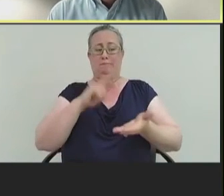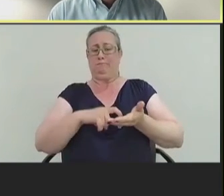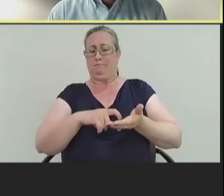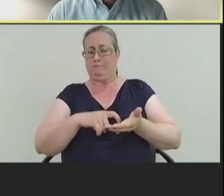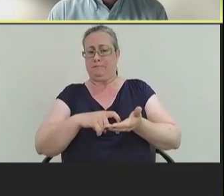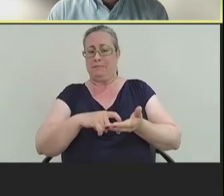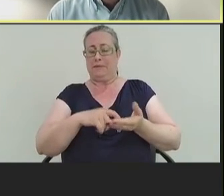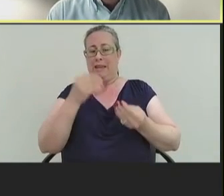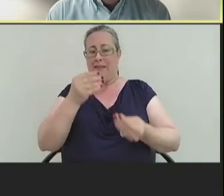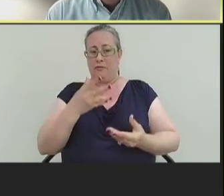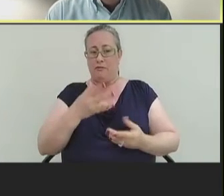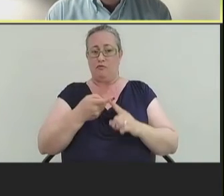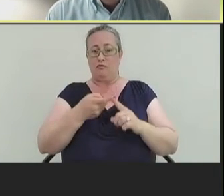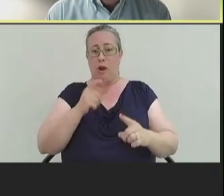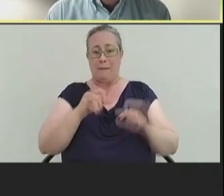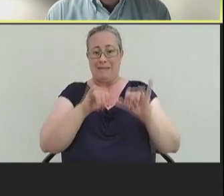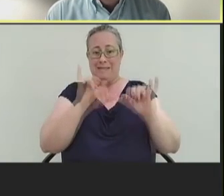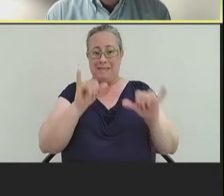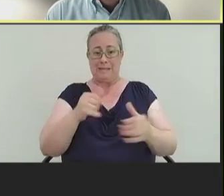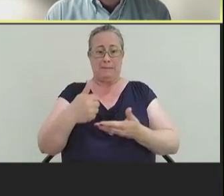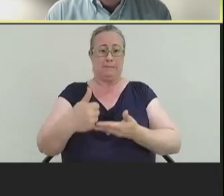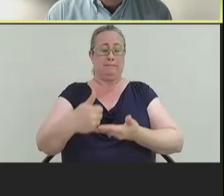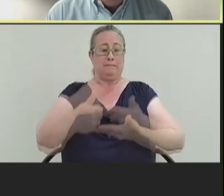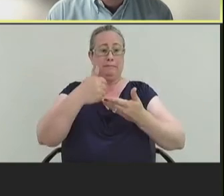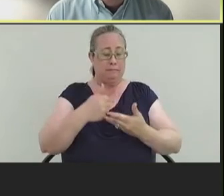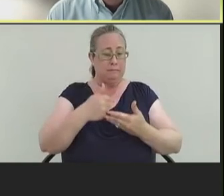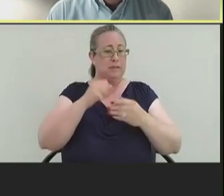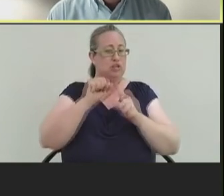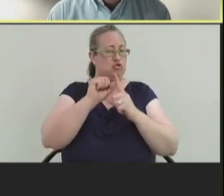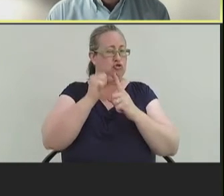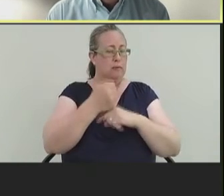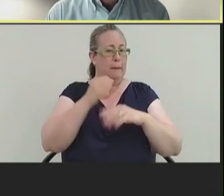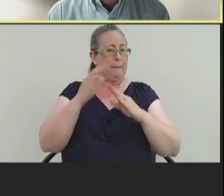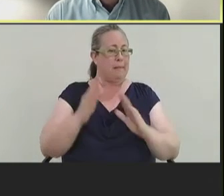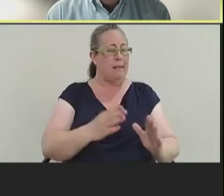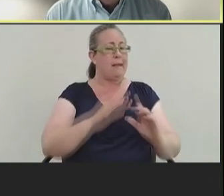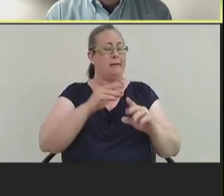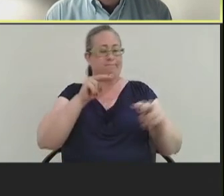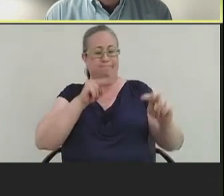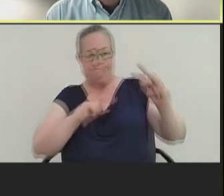from systems like these help us scenario plan and evaluate potential response strategies,